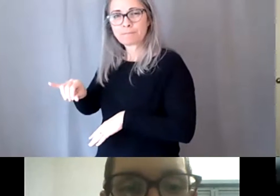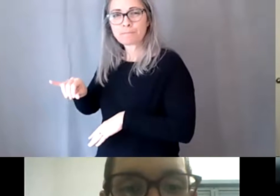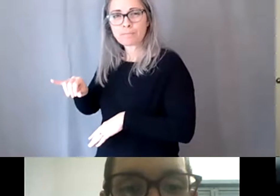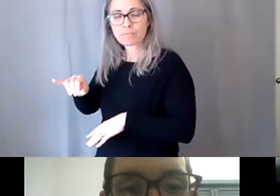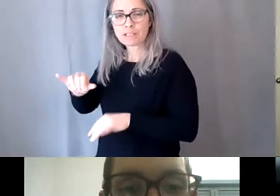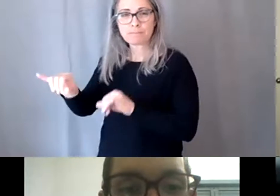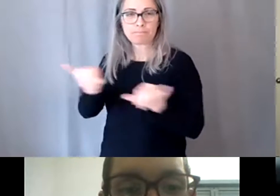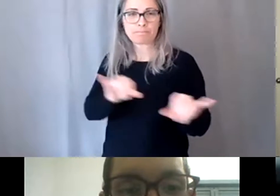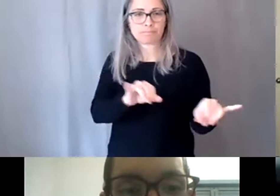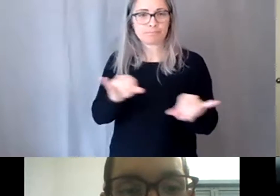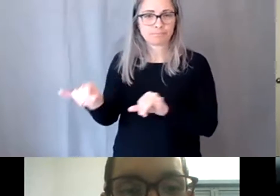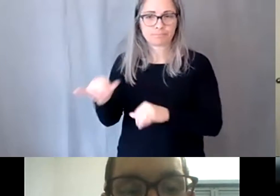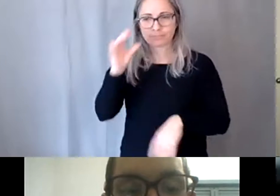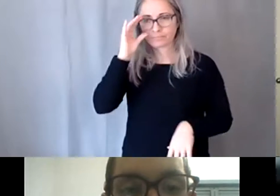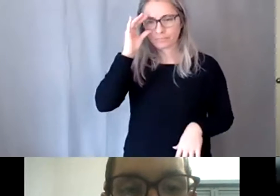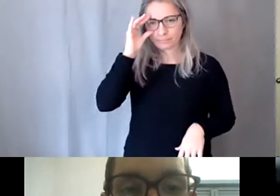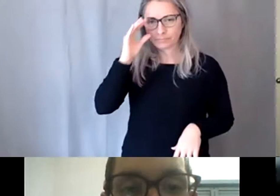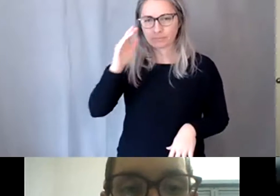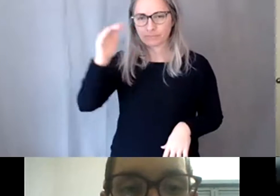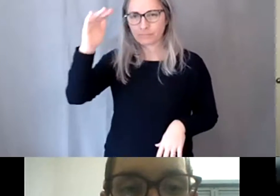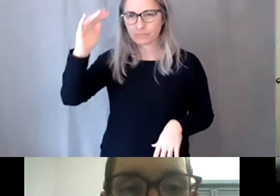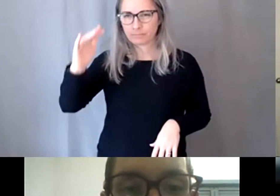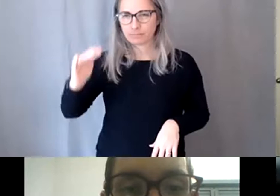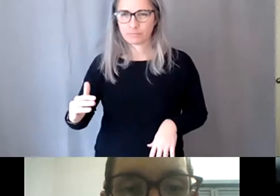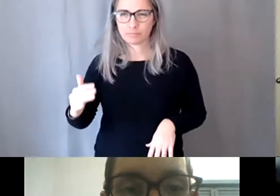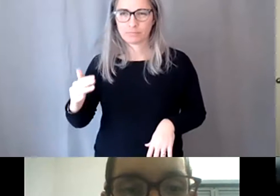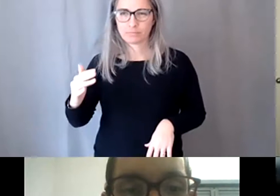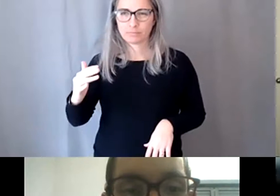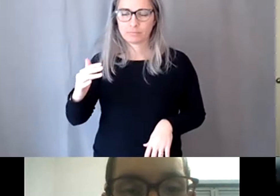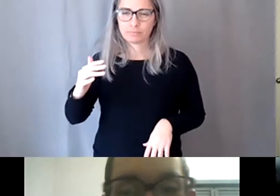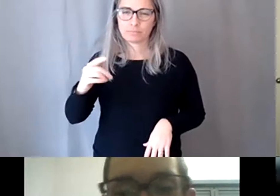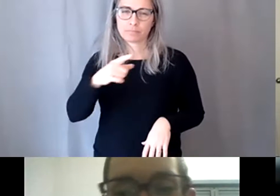think he may have responded to Maribeti's question